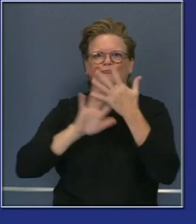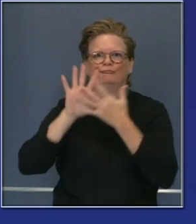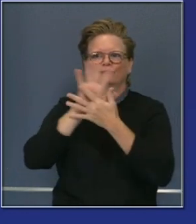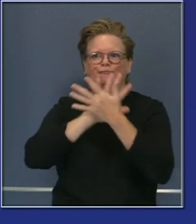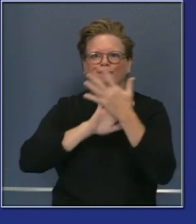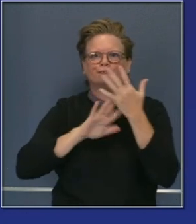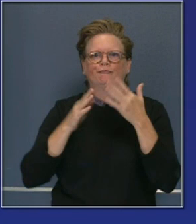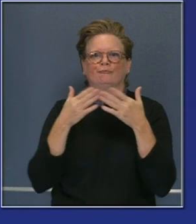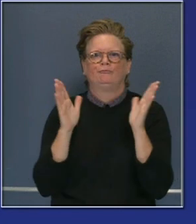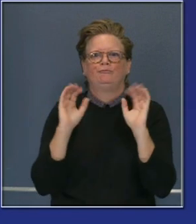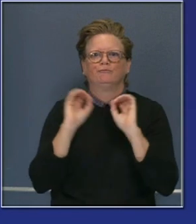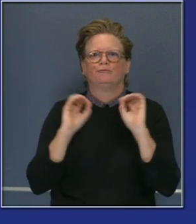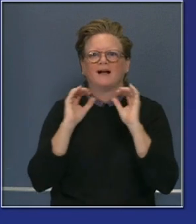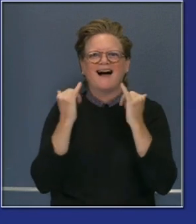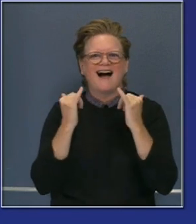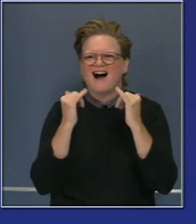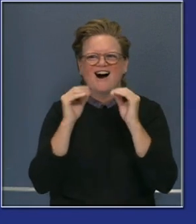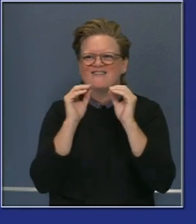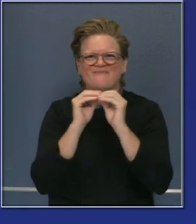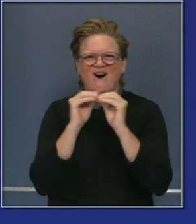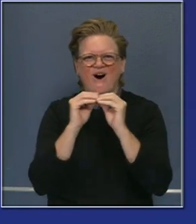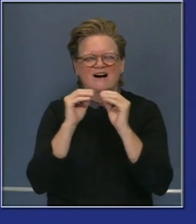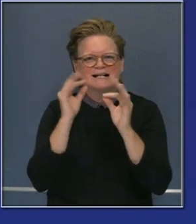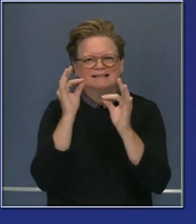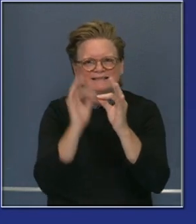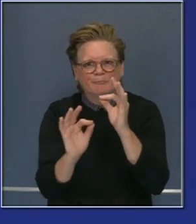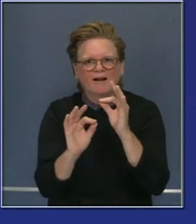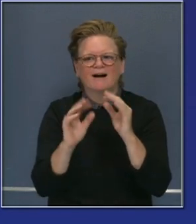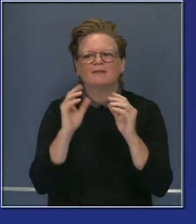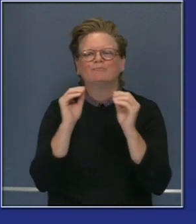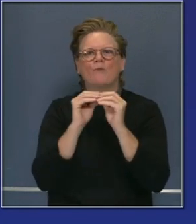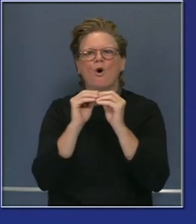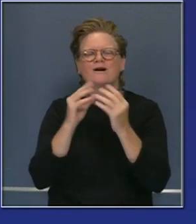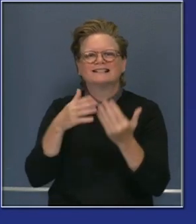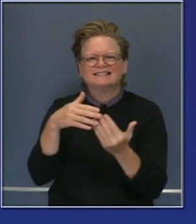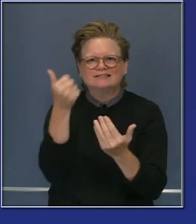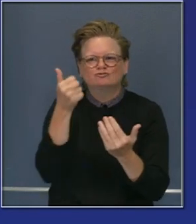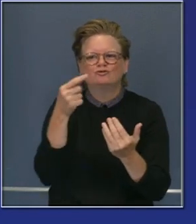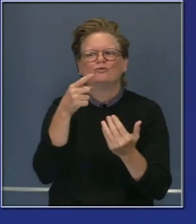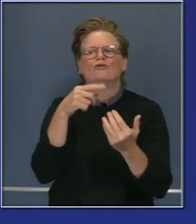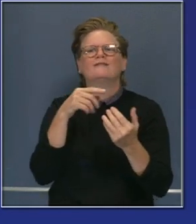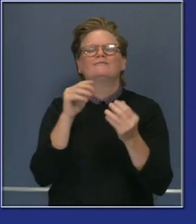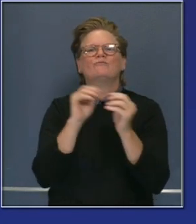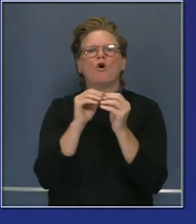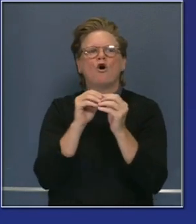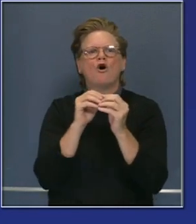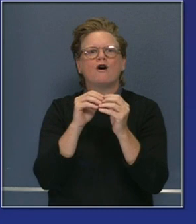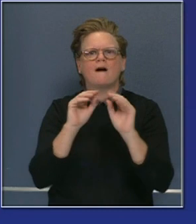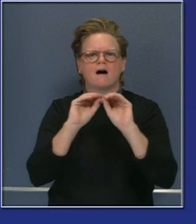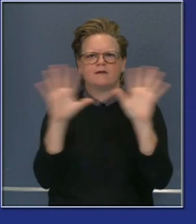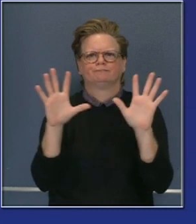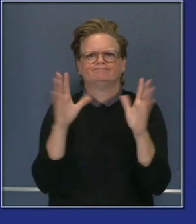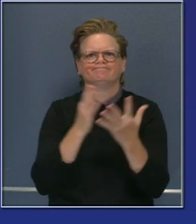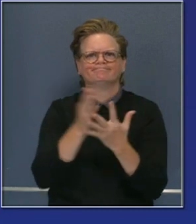NOT BE AS EASY TO UNDERSTAND PERHAPS IS THE OLD WATCHLIST BUT THE PURPOSE IN OUR EMPHASIS